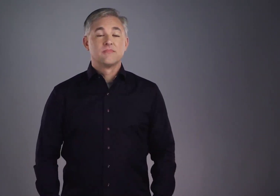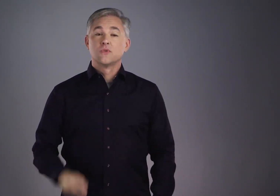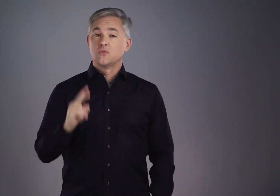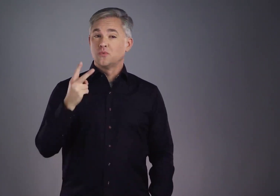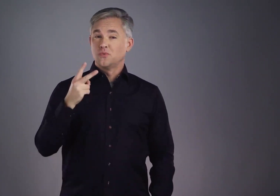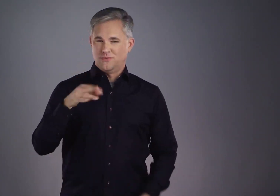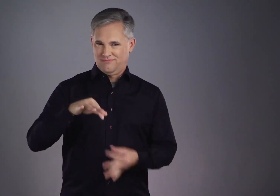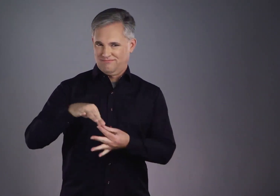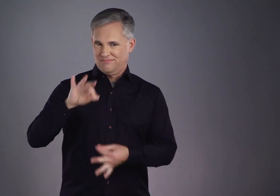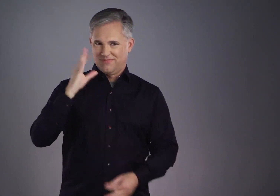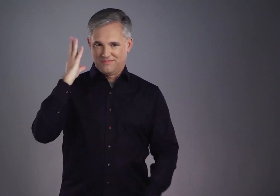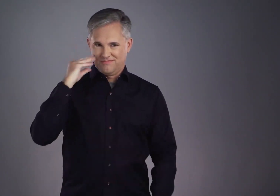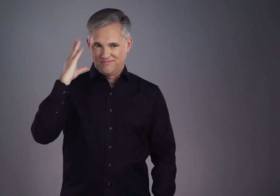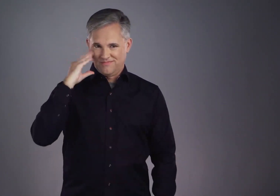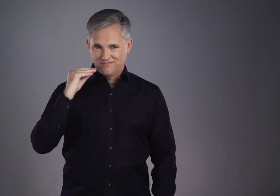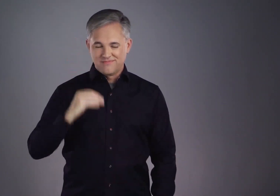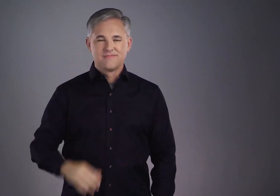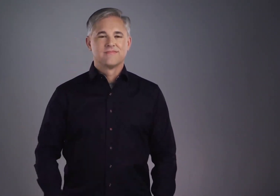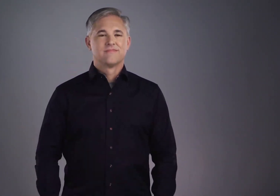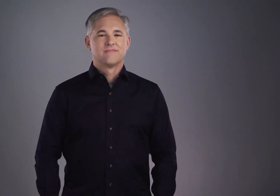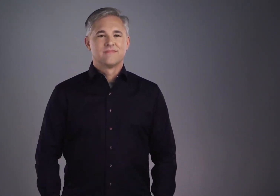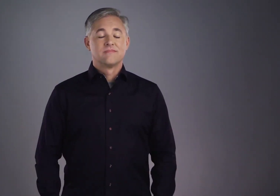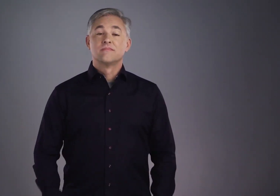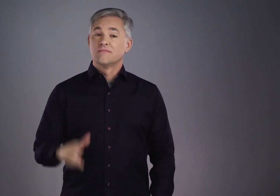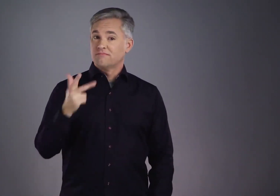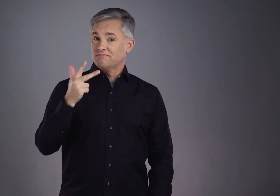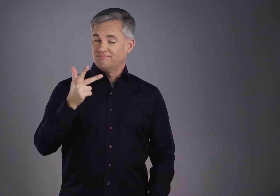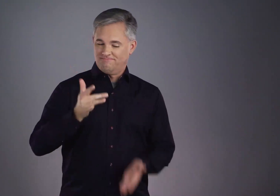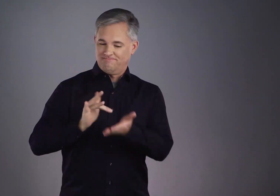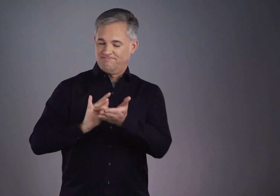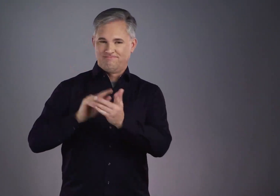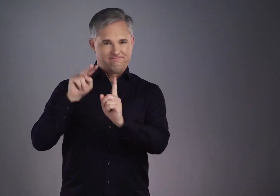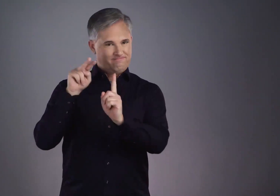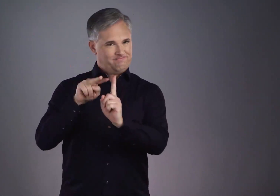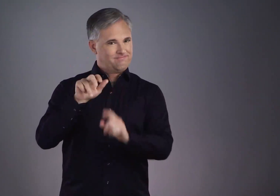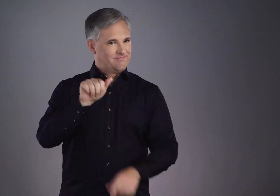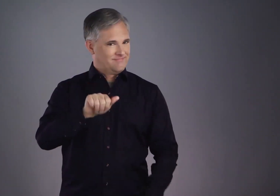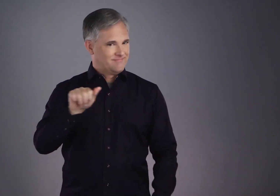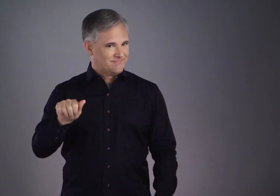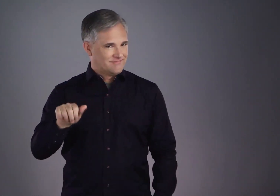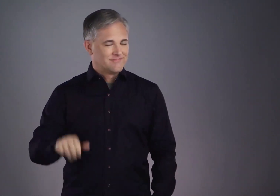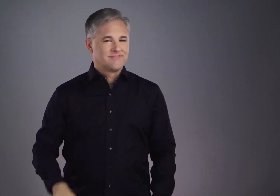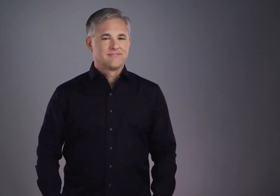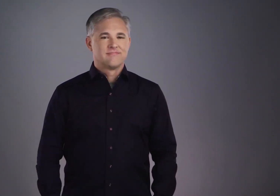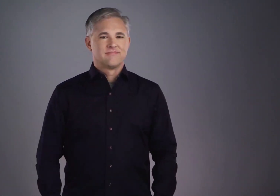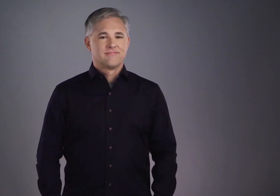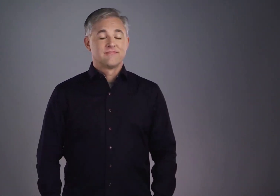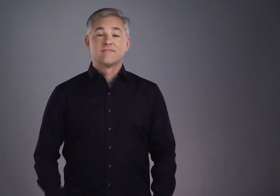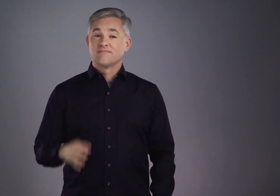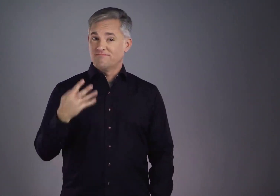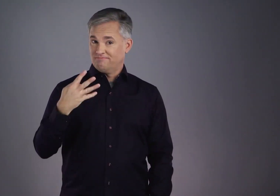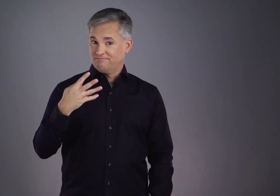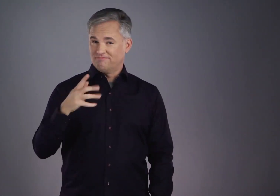II Spiritual Experience III The Medical View on A.A.